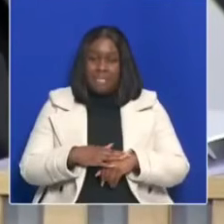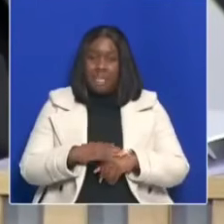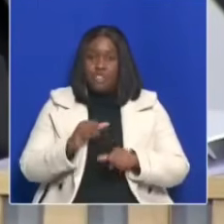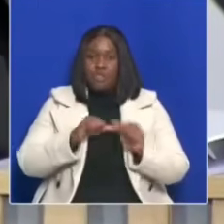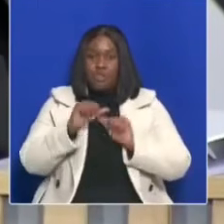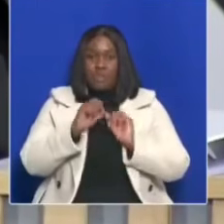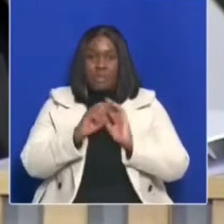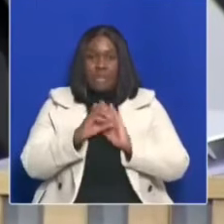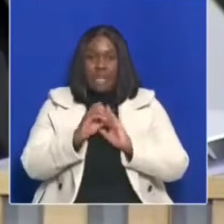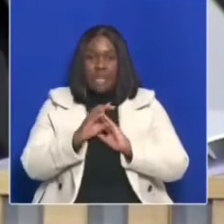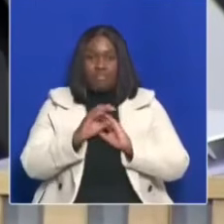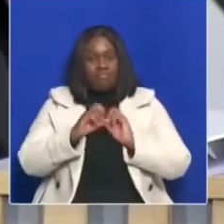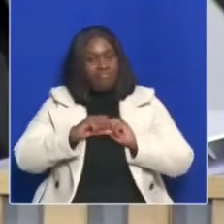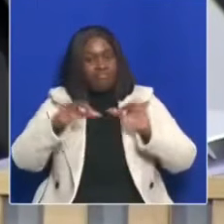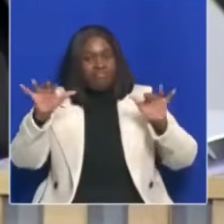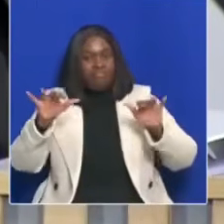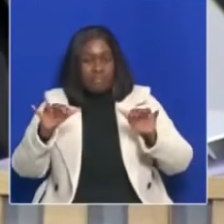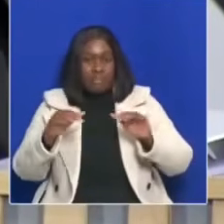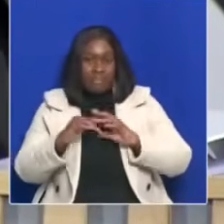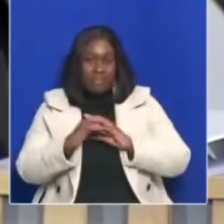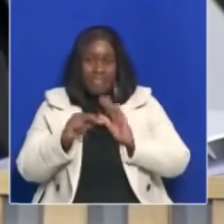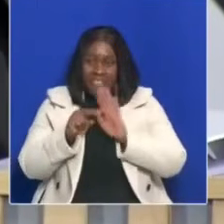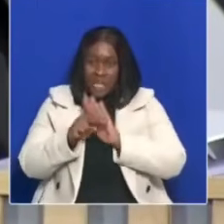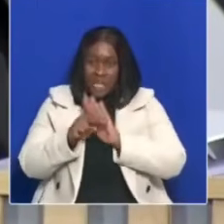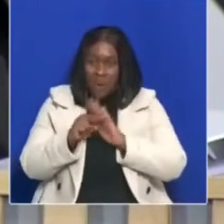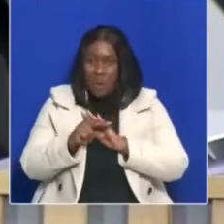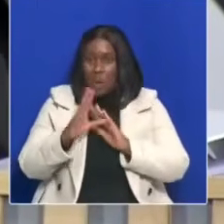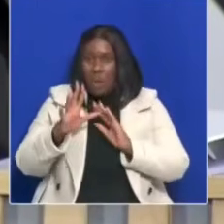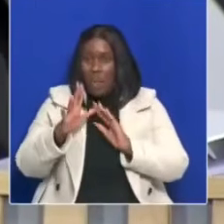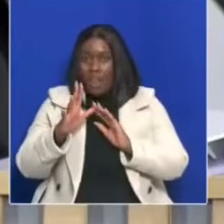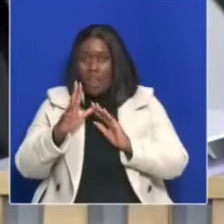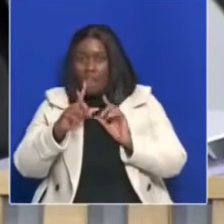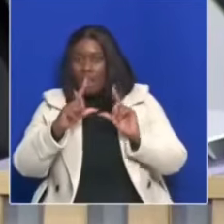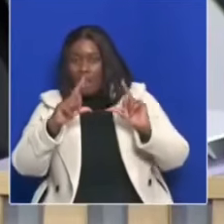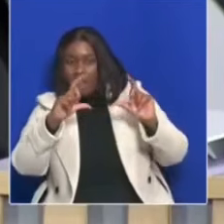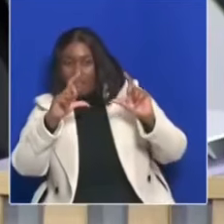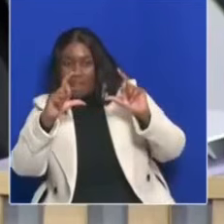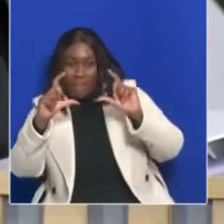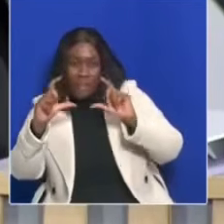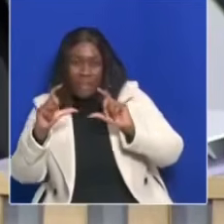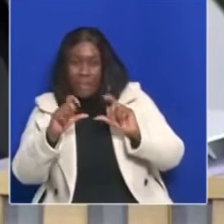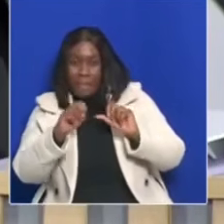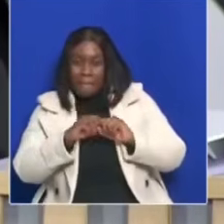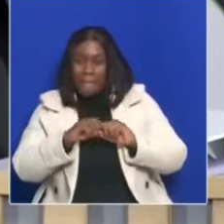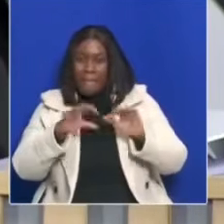there are video recordings of it uh those cash in transit you could see some of the